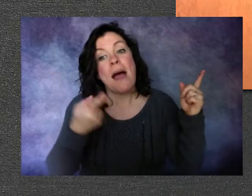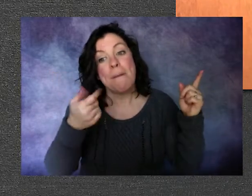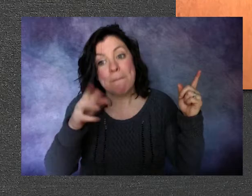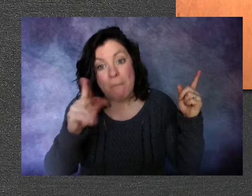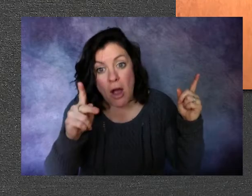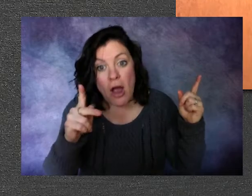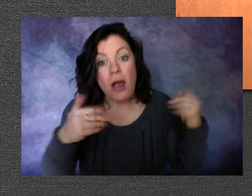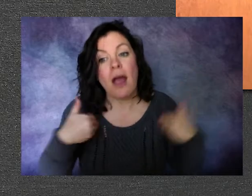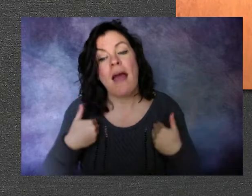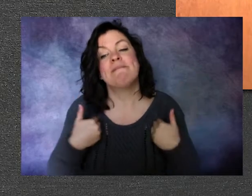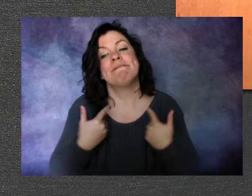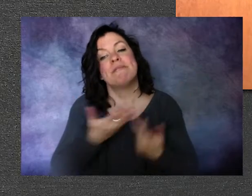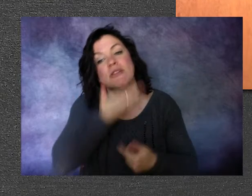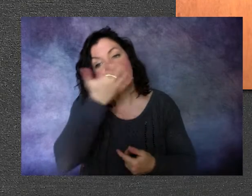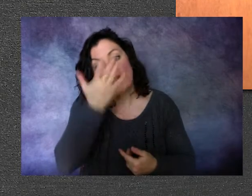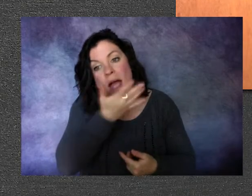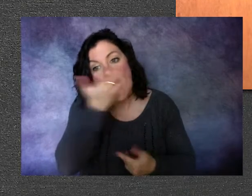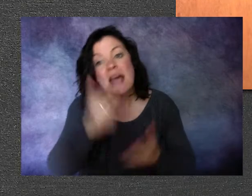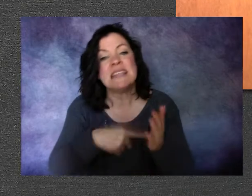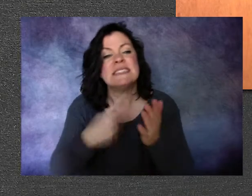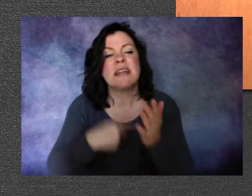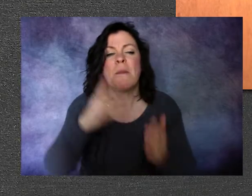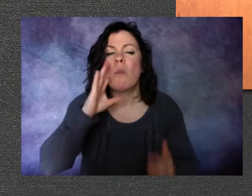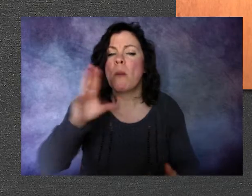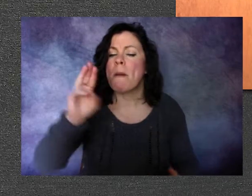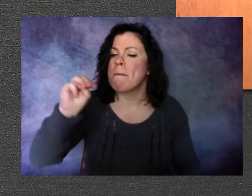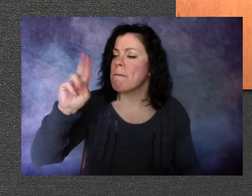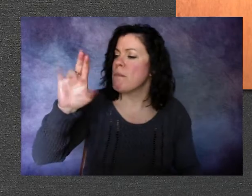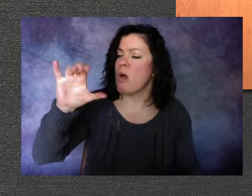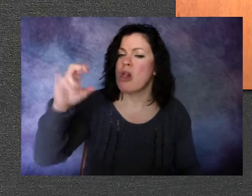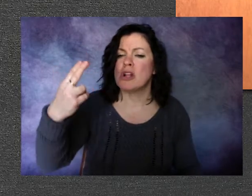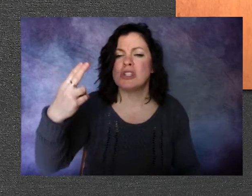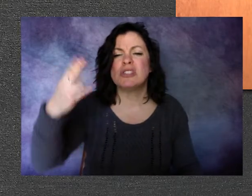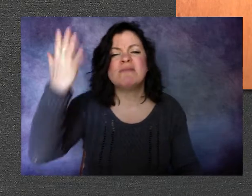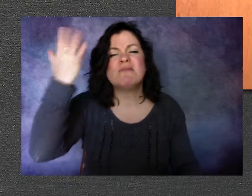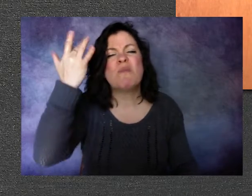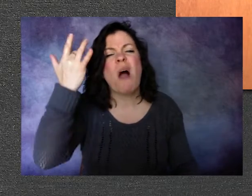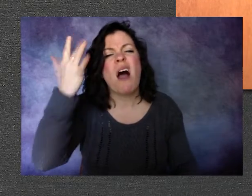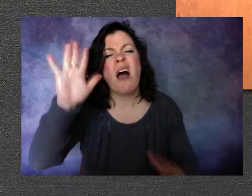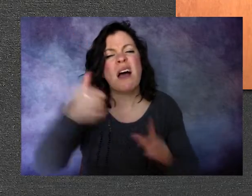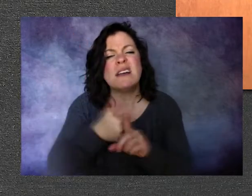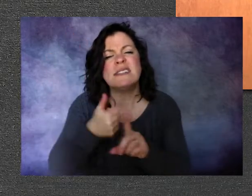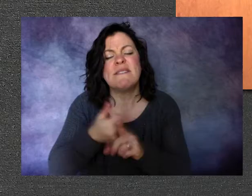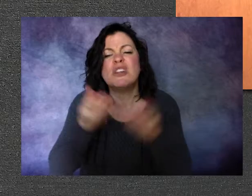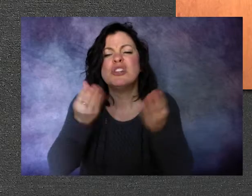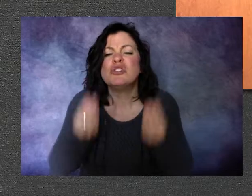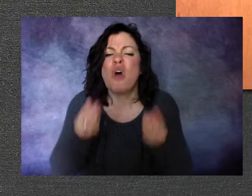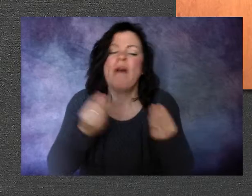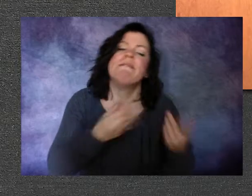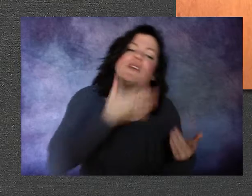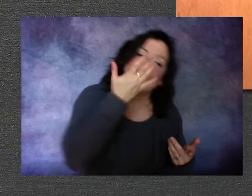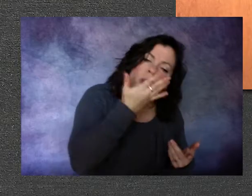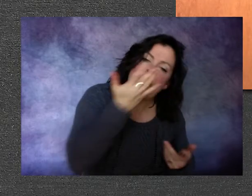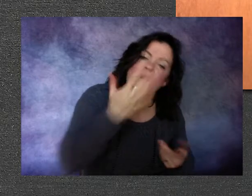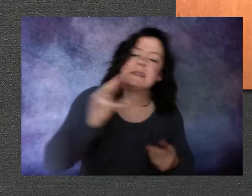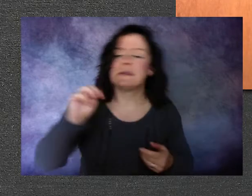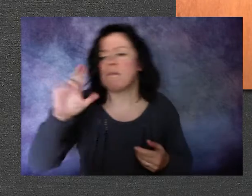they have grass and sometimes they also have mulch. The mulch is there because it's a little bit softer than the grass.